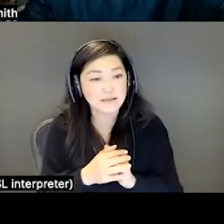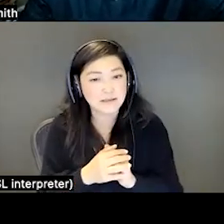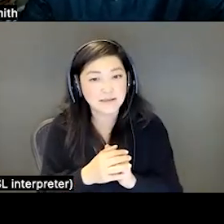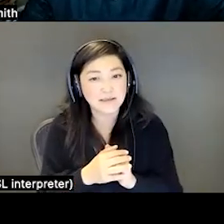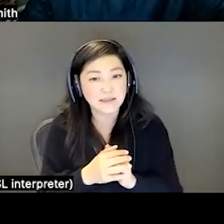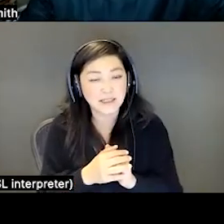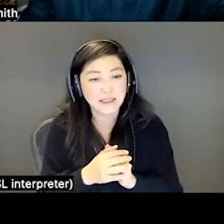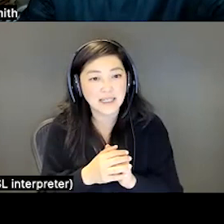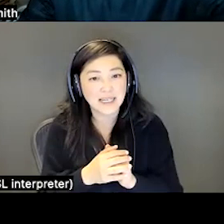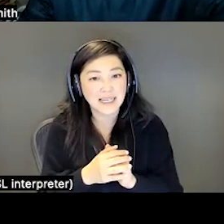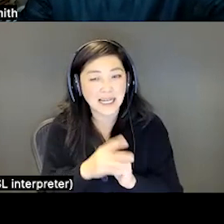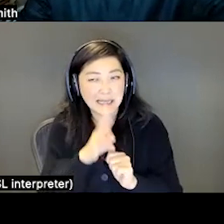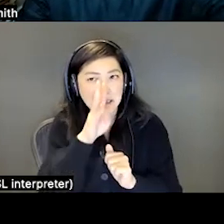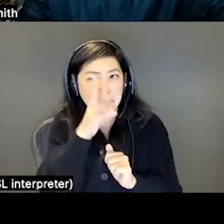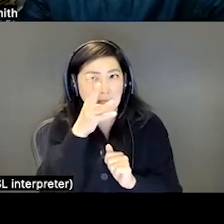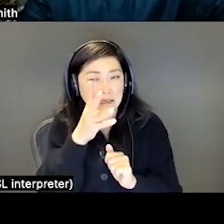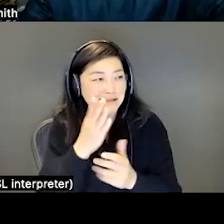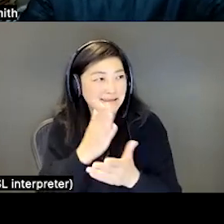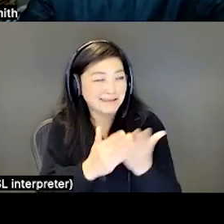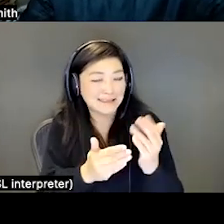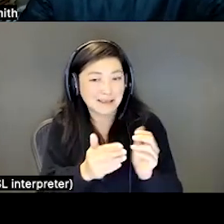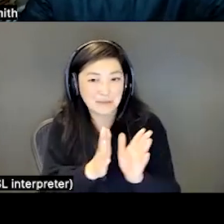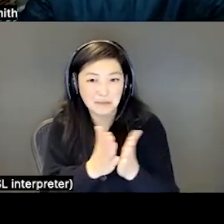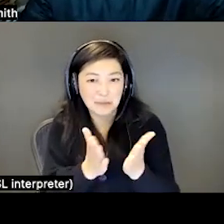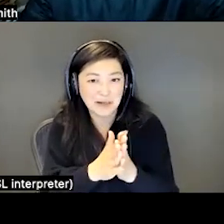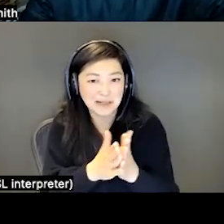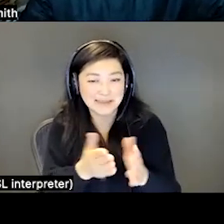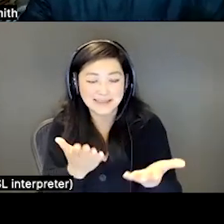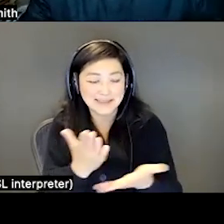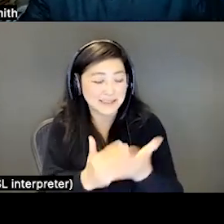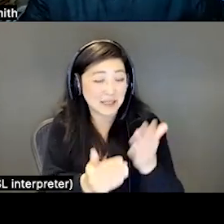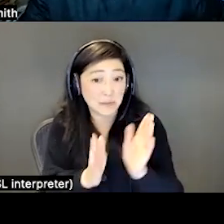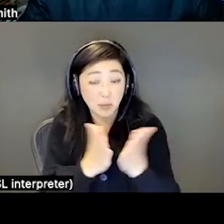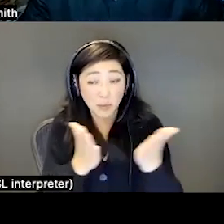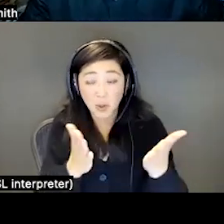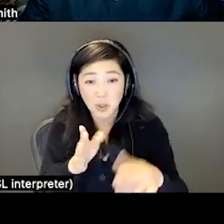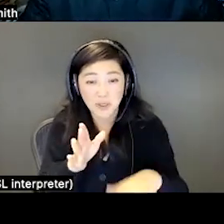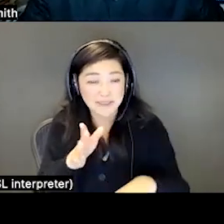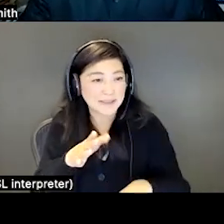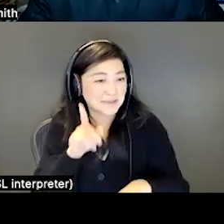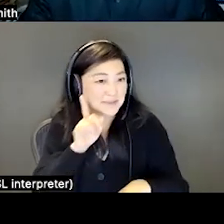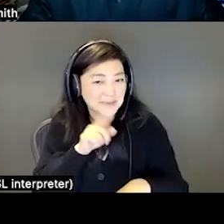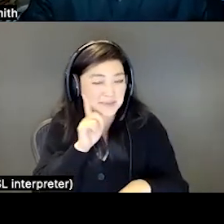completely fabricated the titles and the authors, which was quite impressive to try to get away with